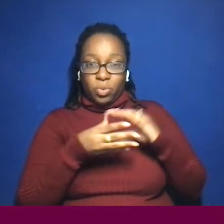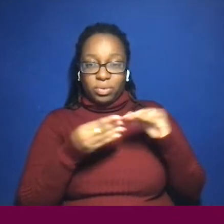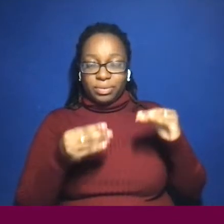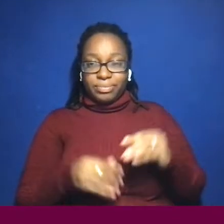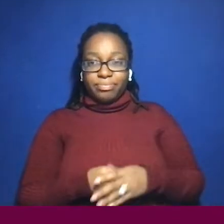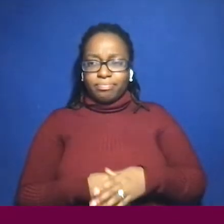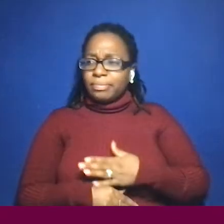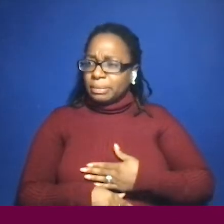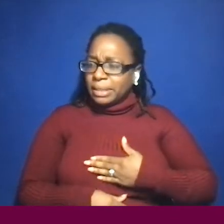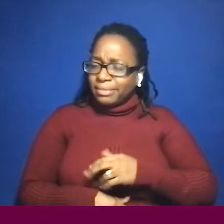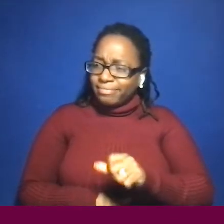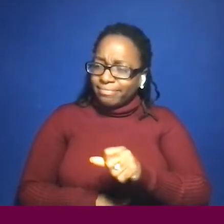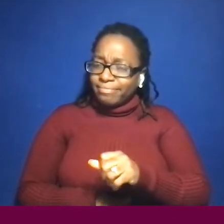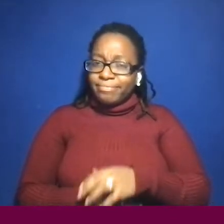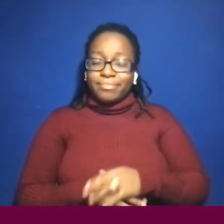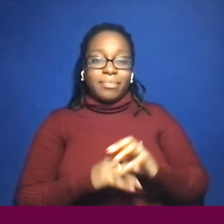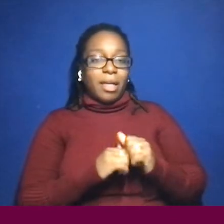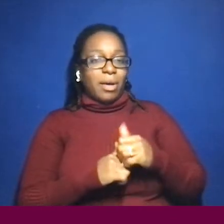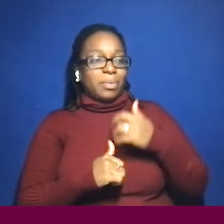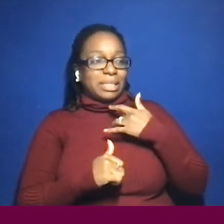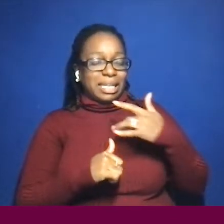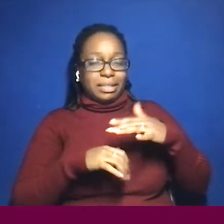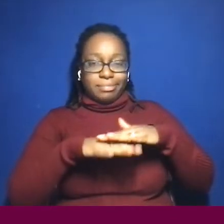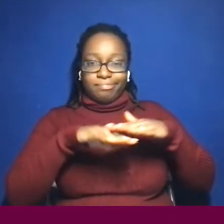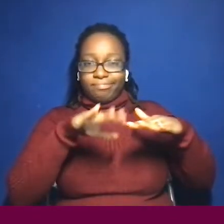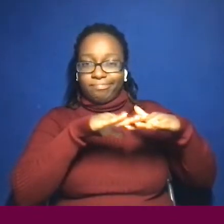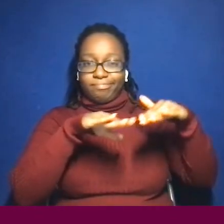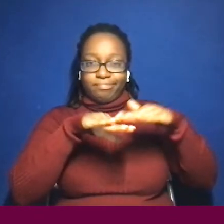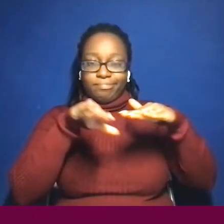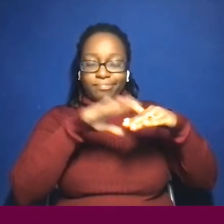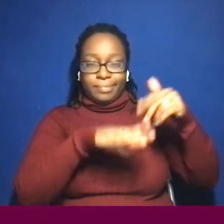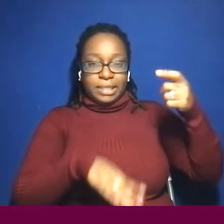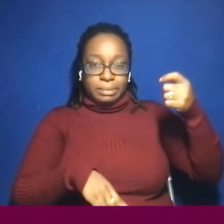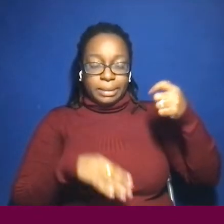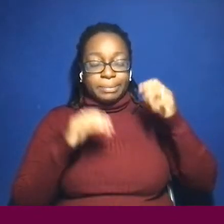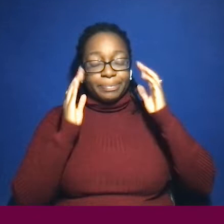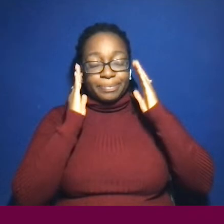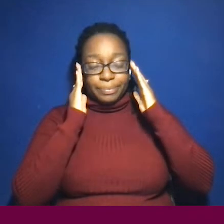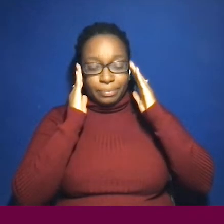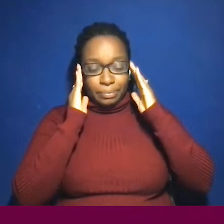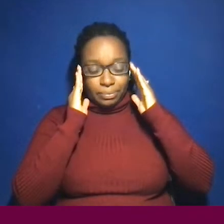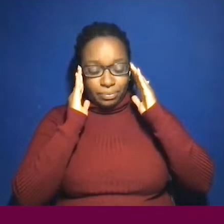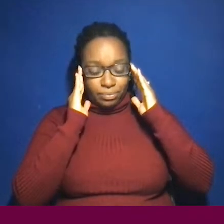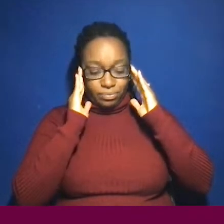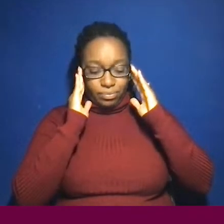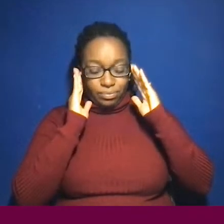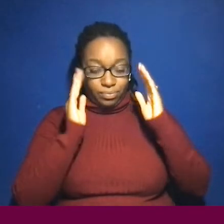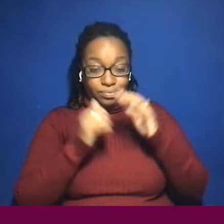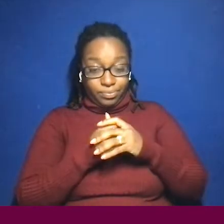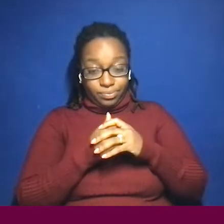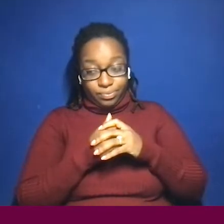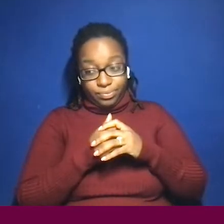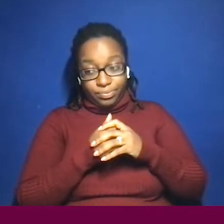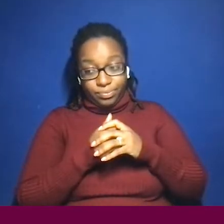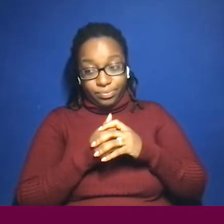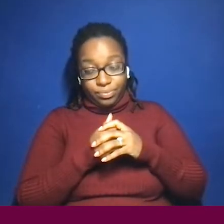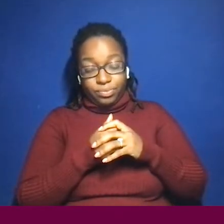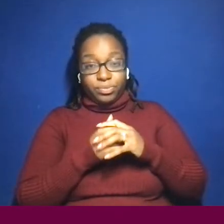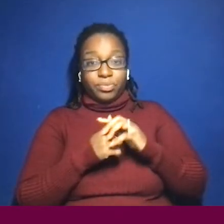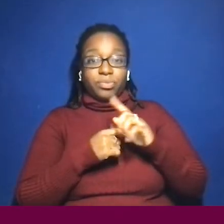And where that intersects here, where that overlaps here is that when the levies failed